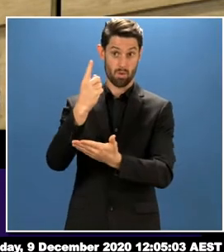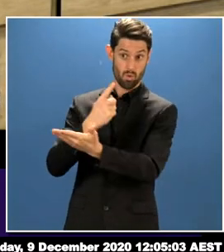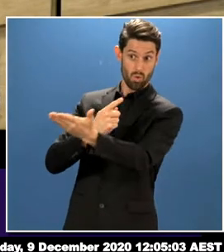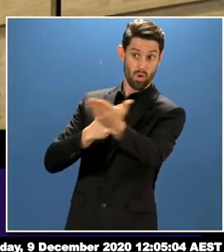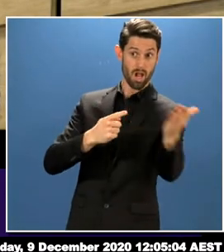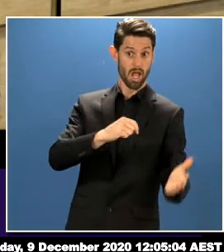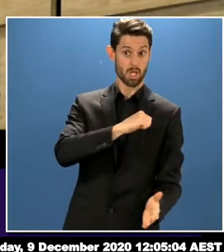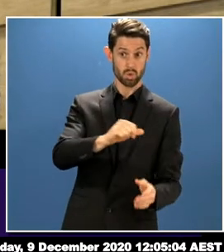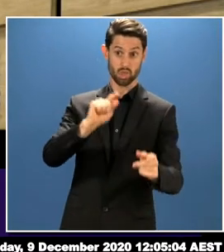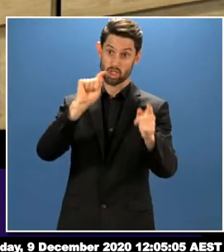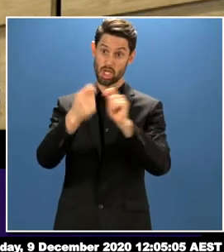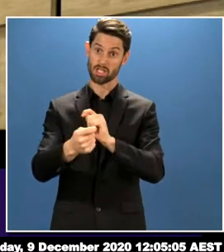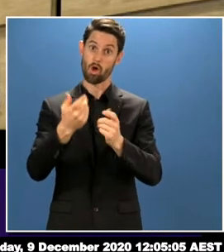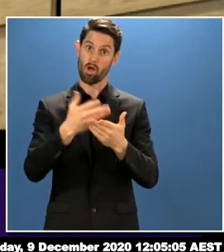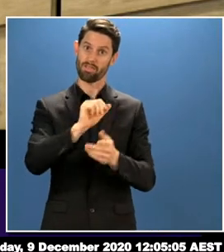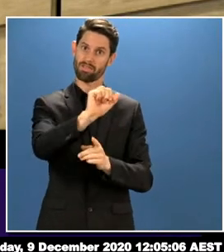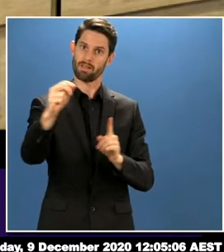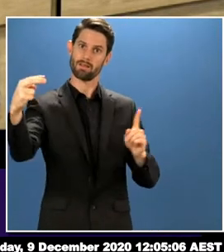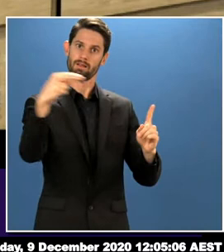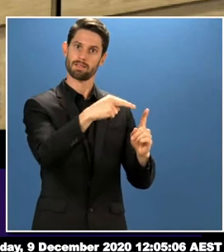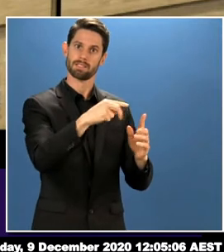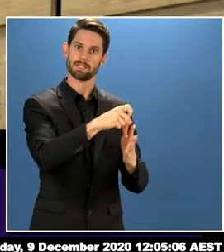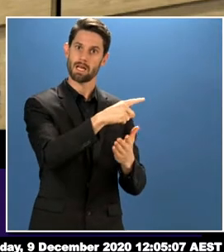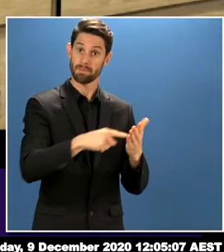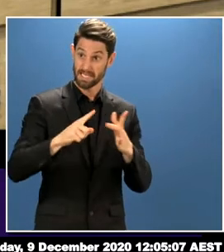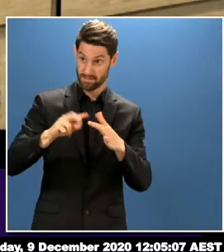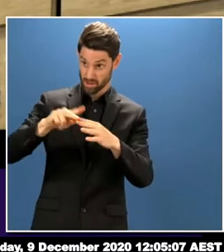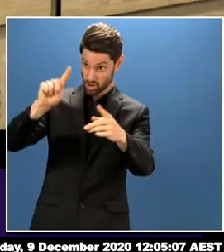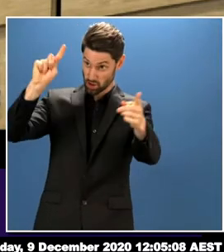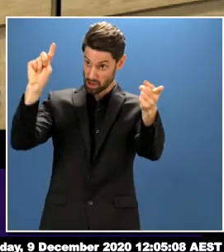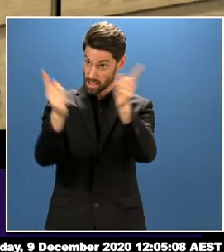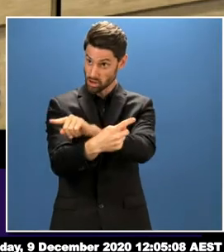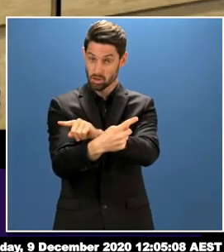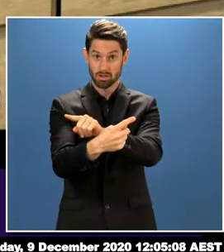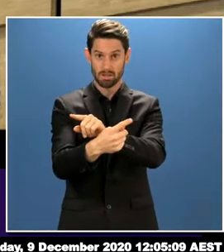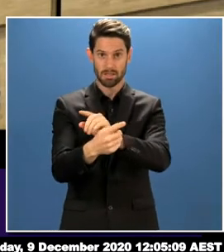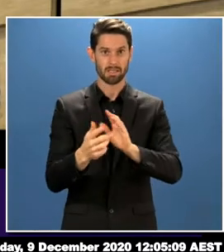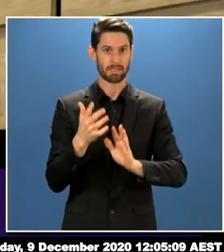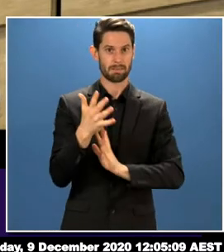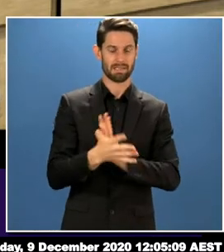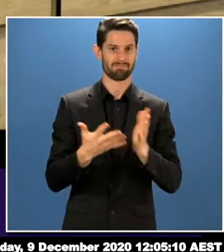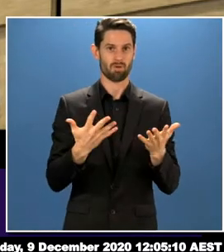we wouldn't have to push the provision of opportunity